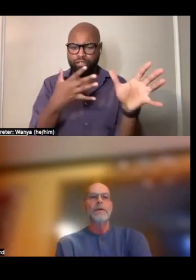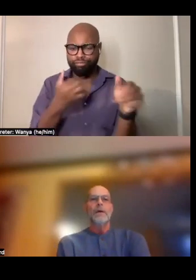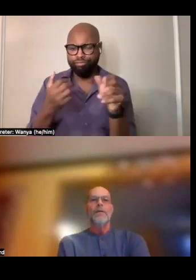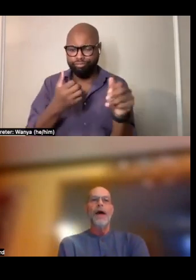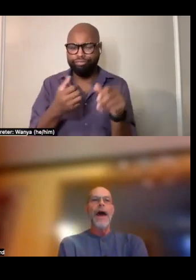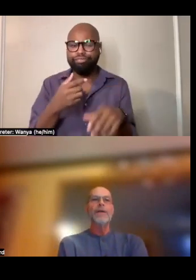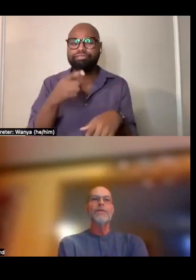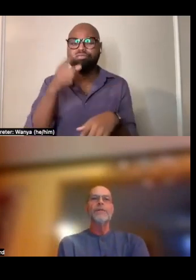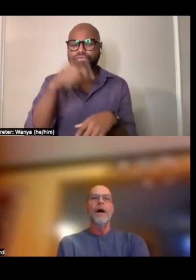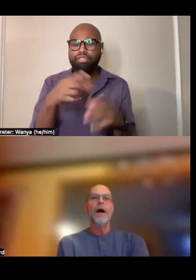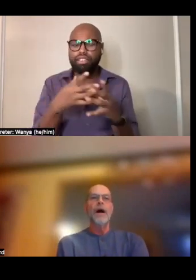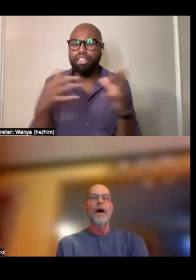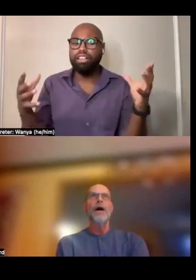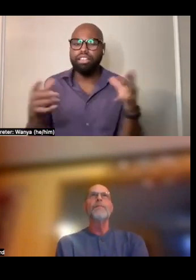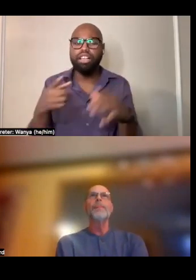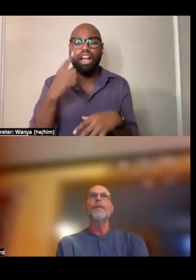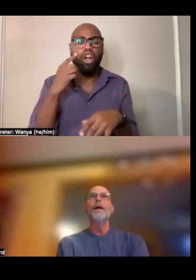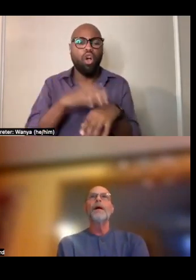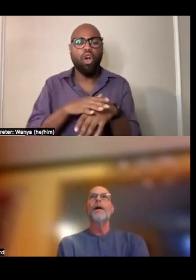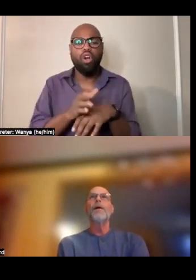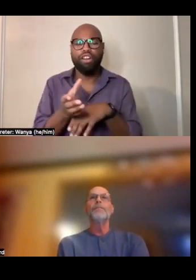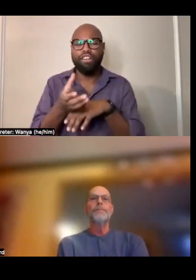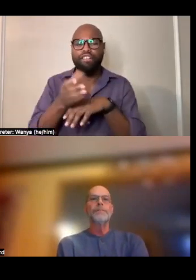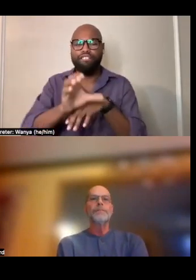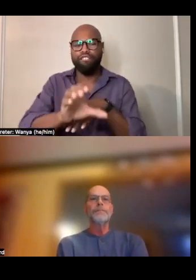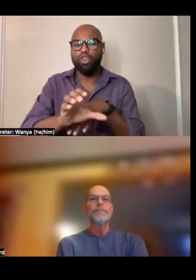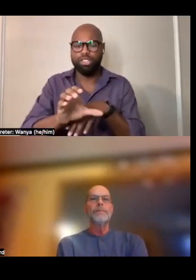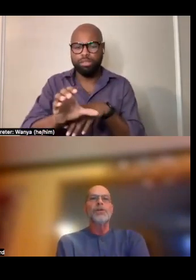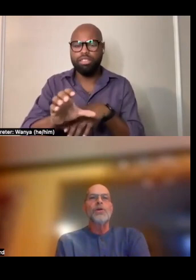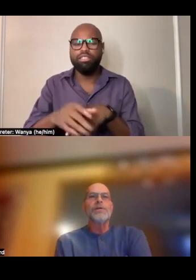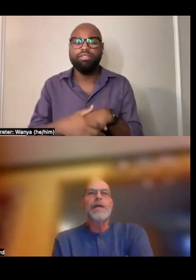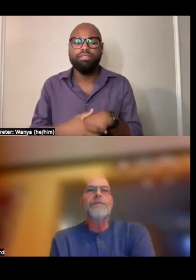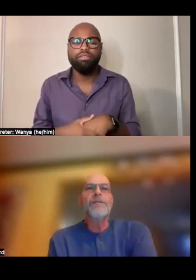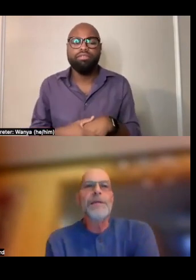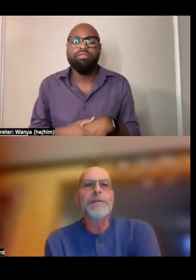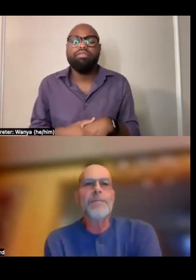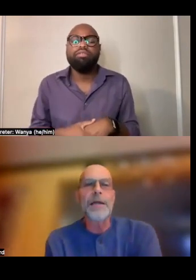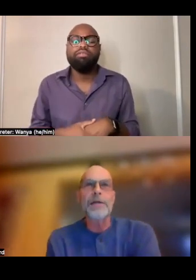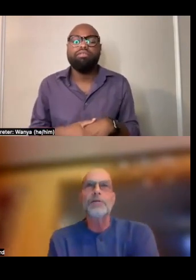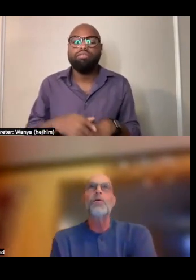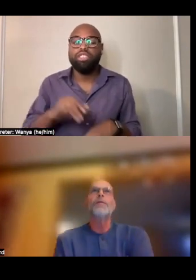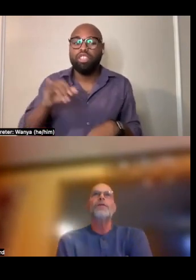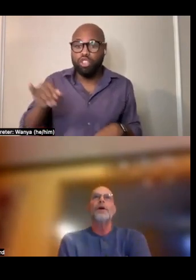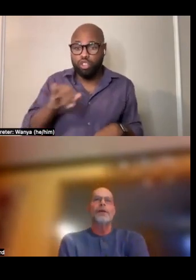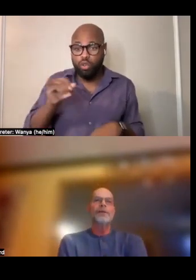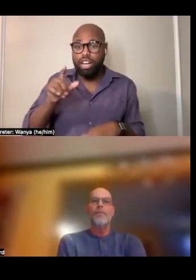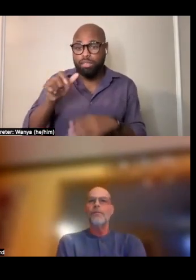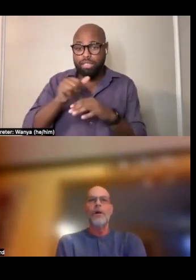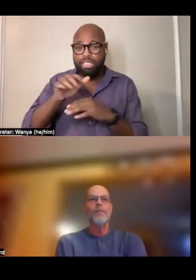that assurances have to be submitted to whoever the funding is coming from,